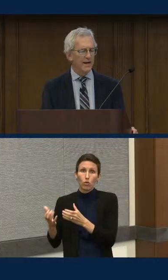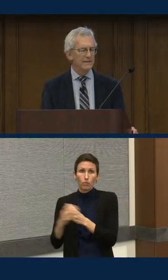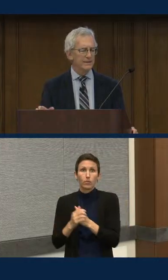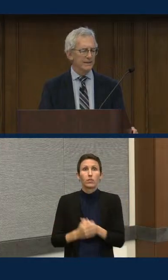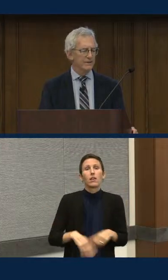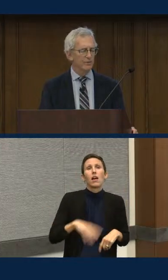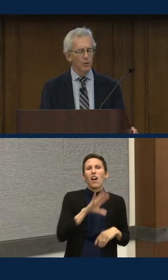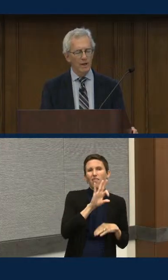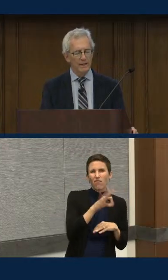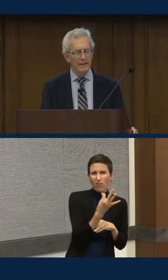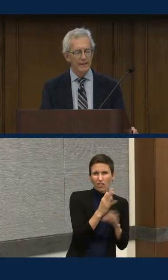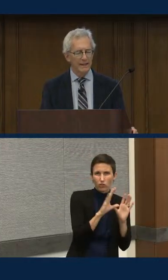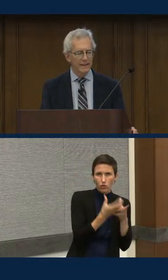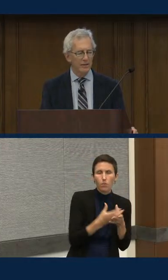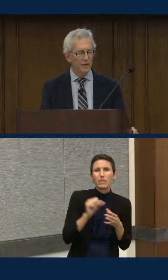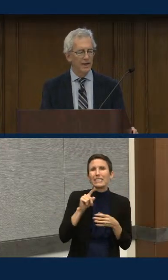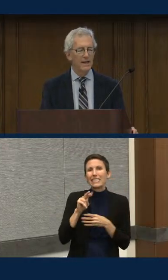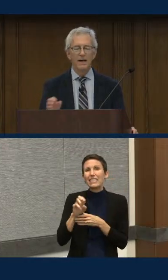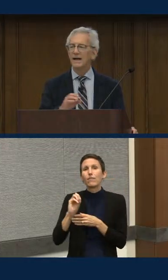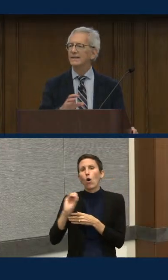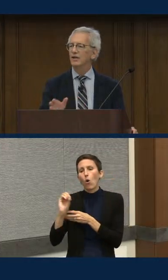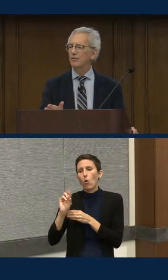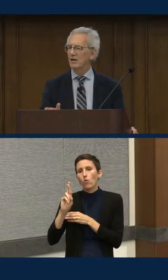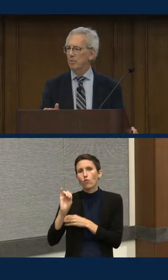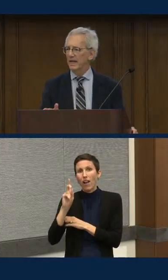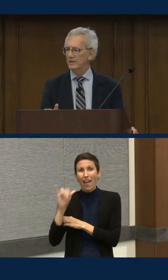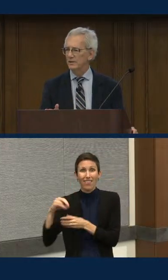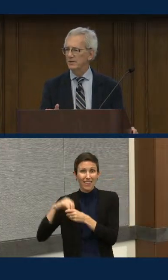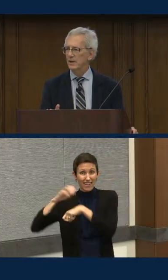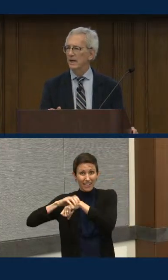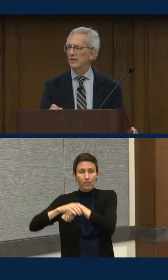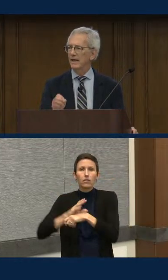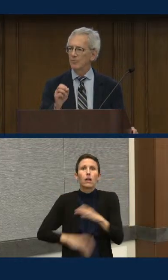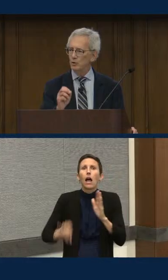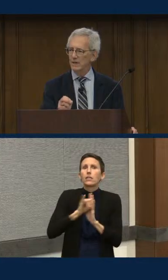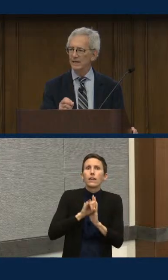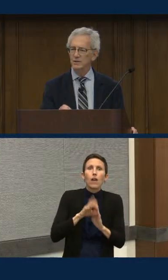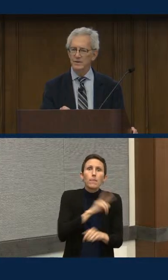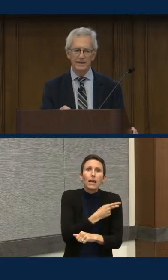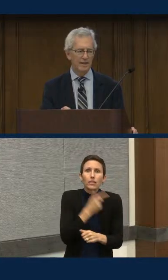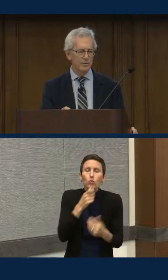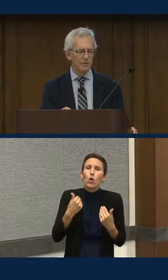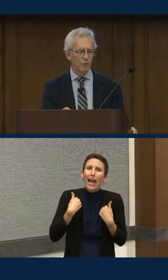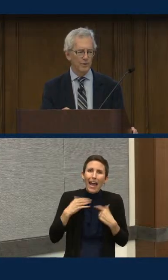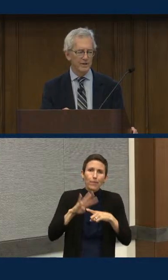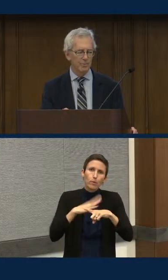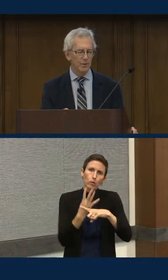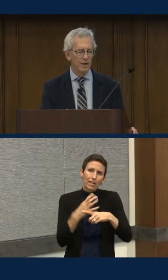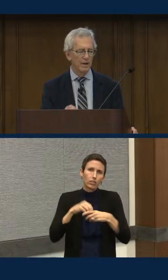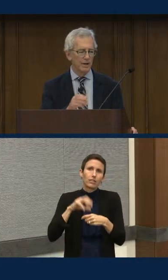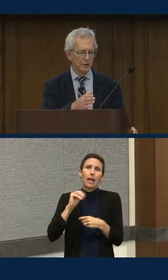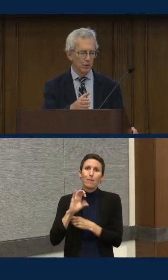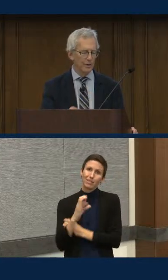in France and Steve ORahilly identified patients with